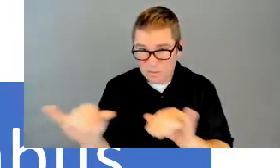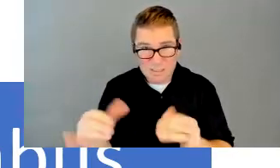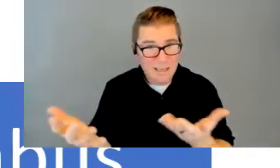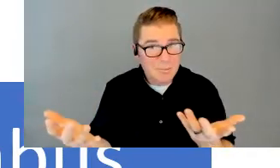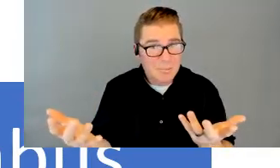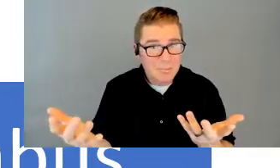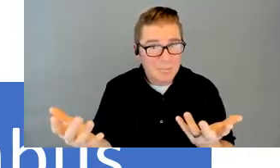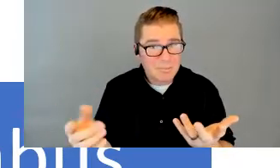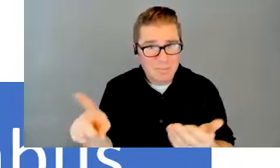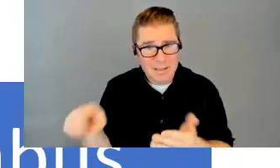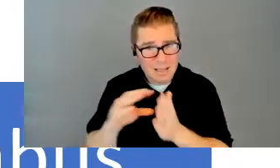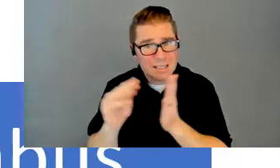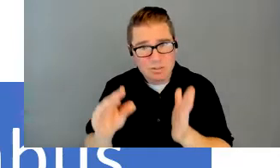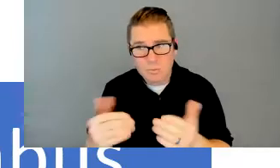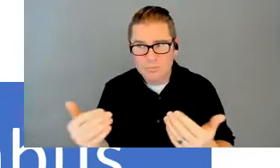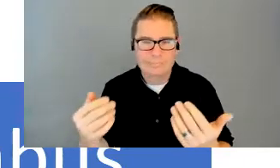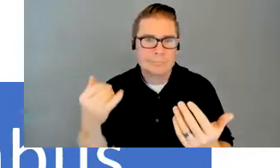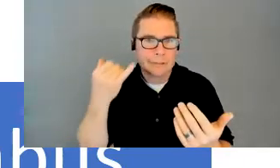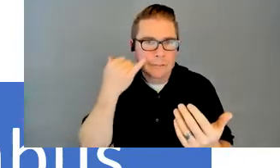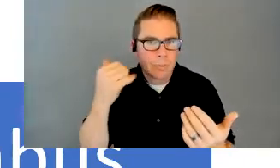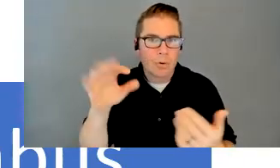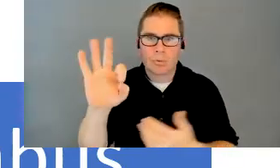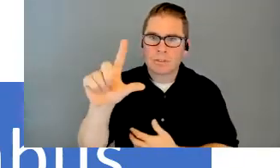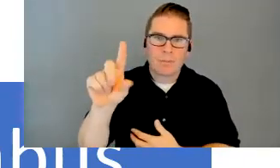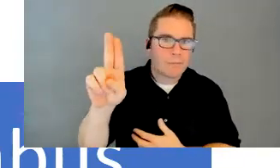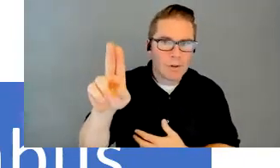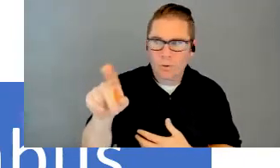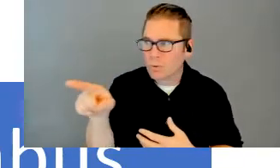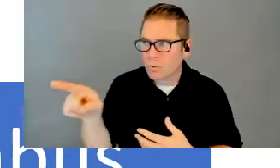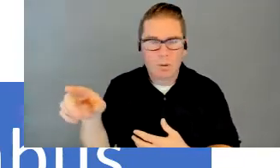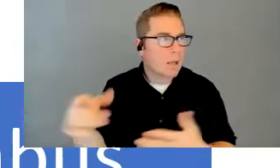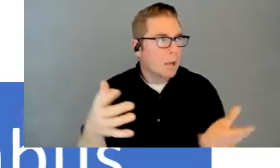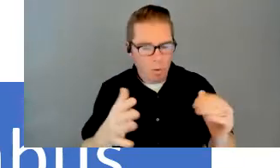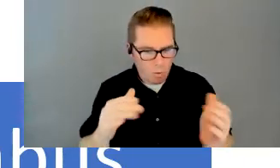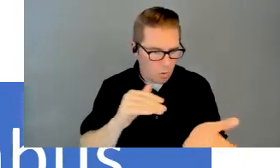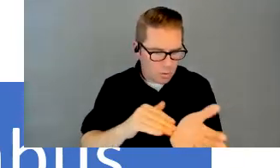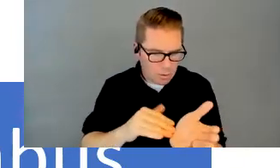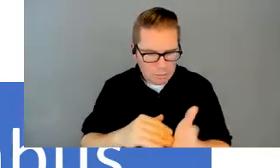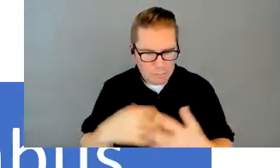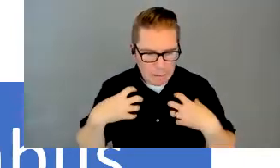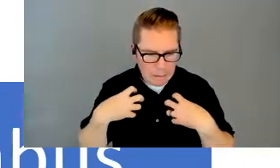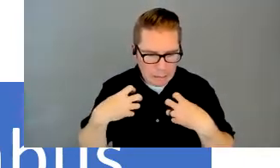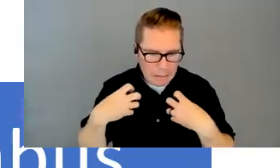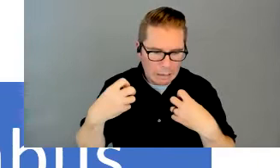when they have the flu to prove to you that they had the or is that an undue burden?